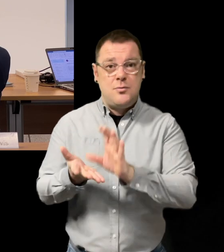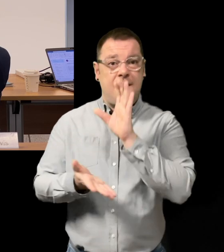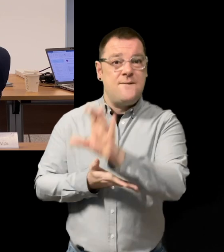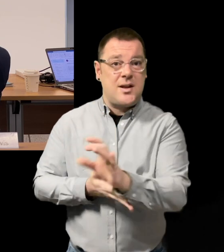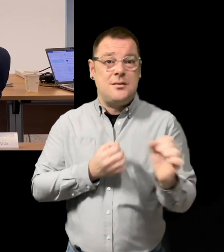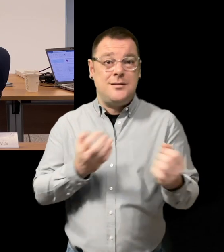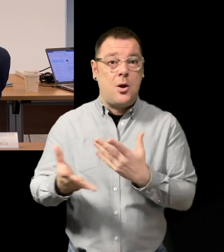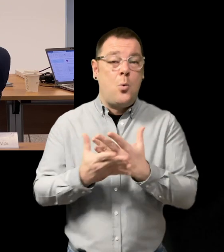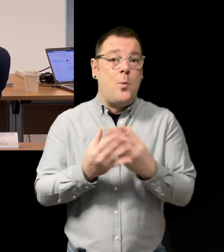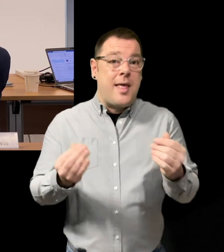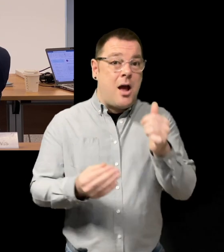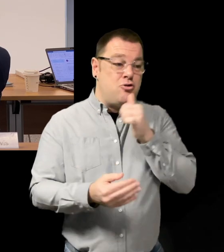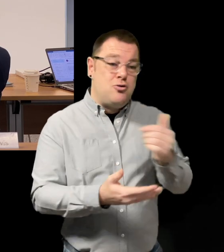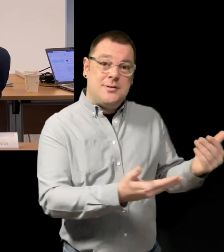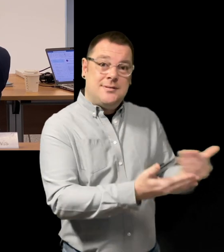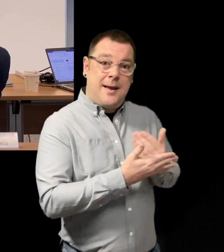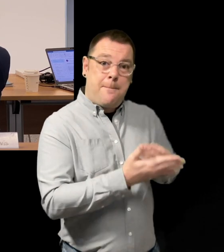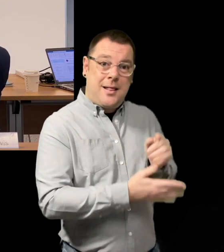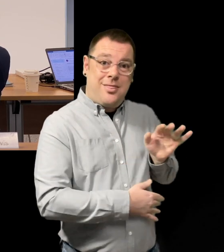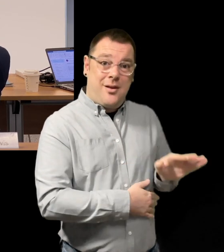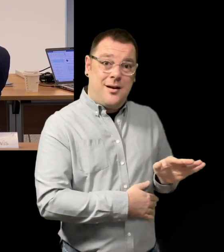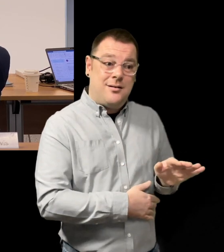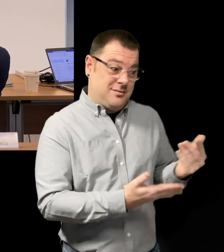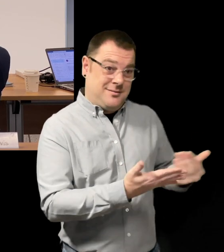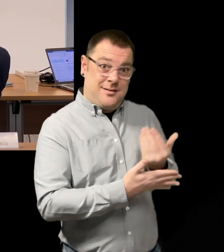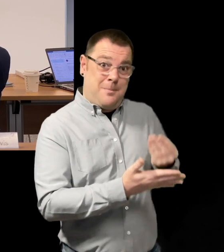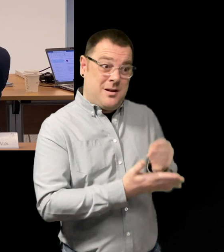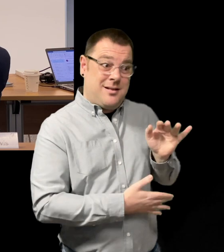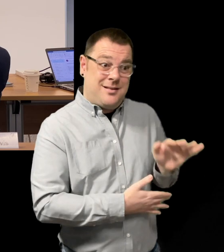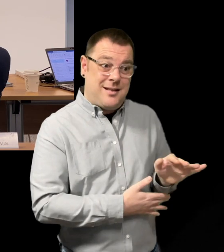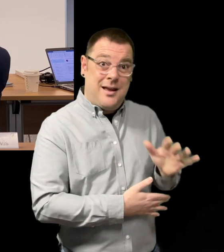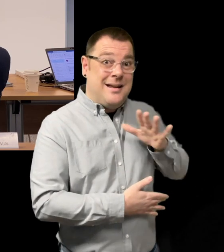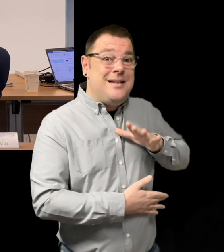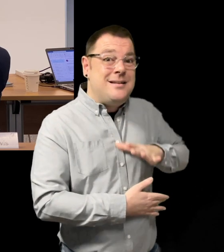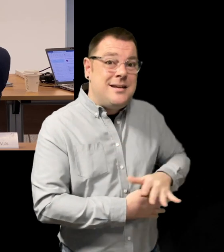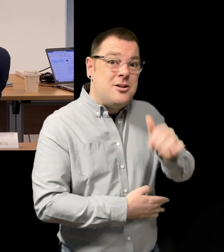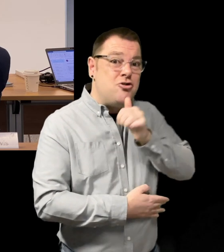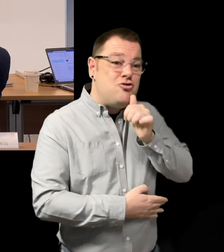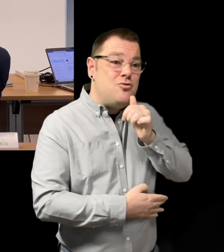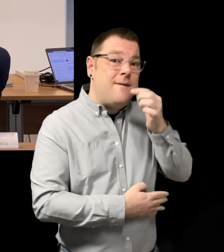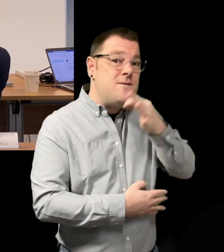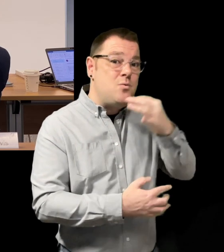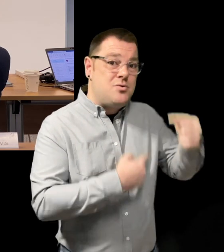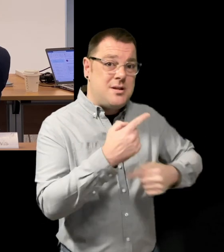without using our limited reserves. Reserves will almost certainly be needed to be called on in the coming years.